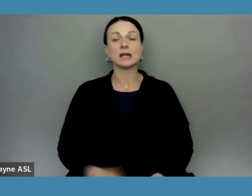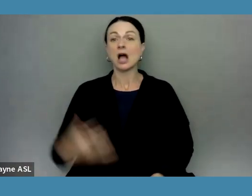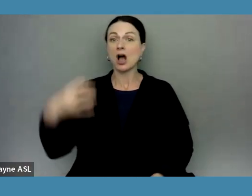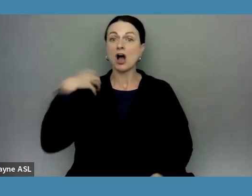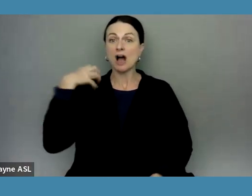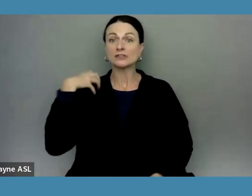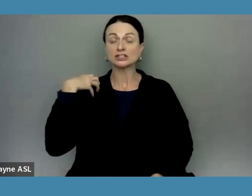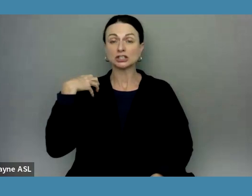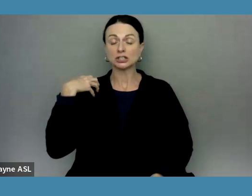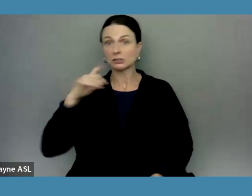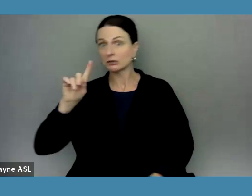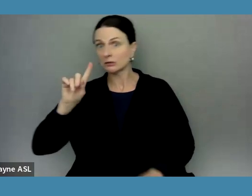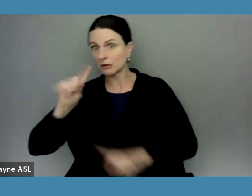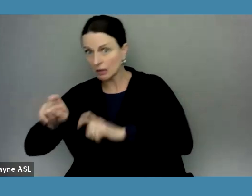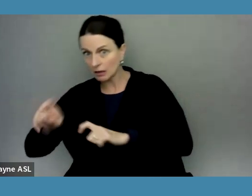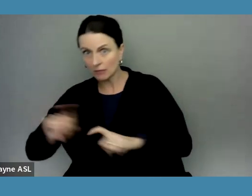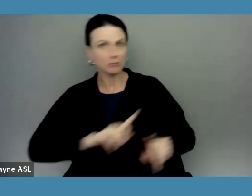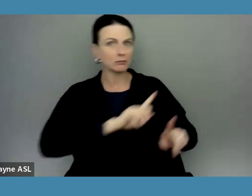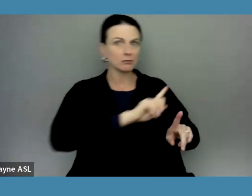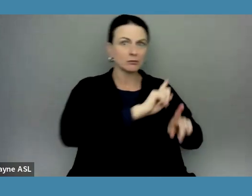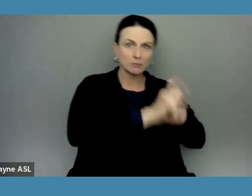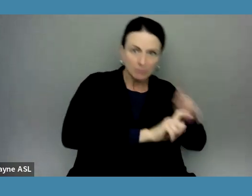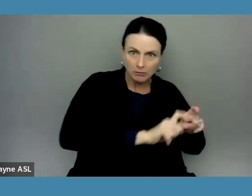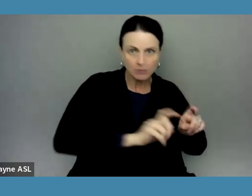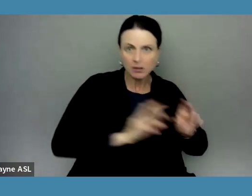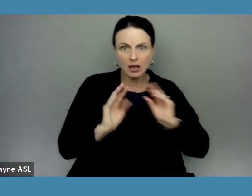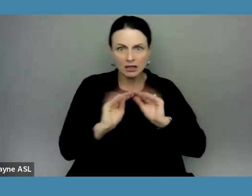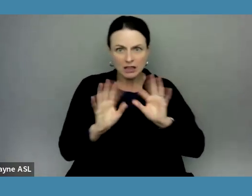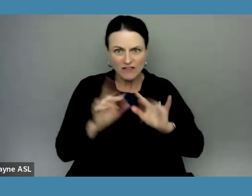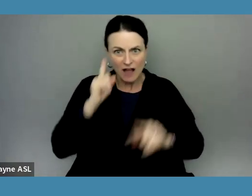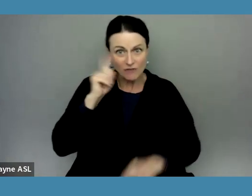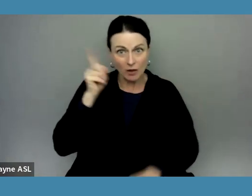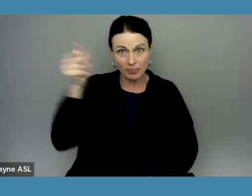to ask any additional questions that may have been sparked